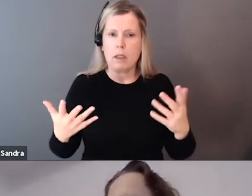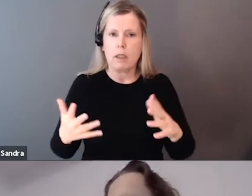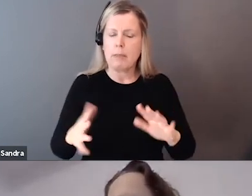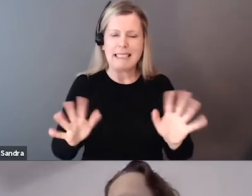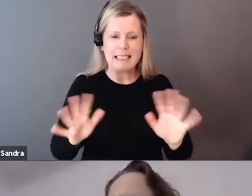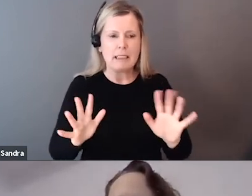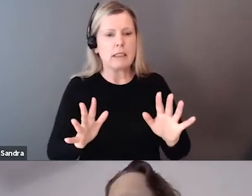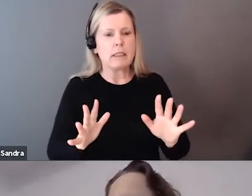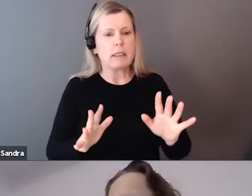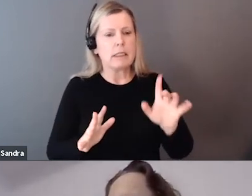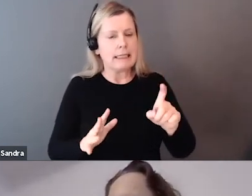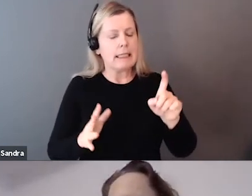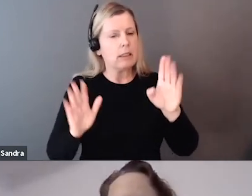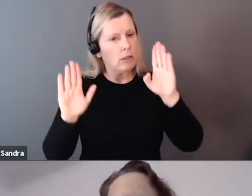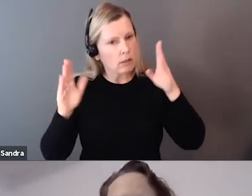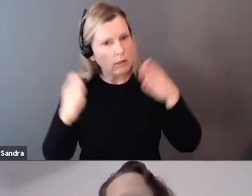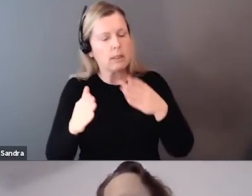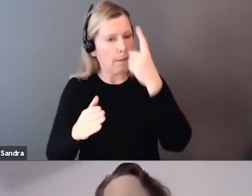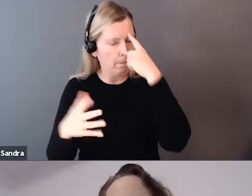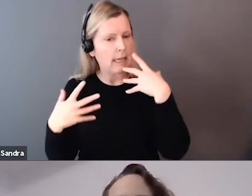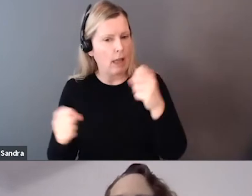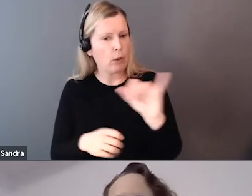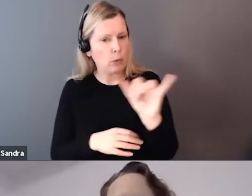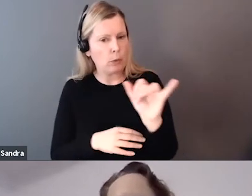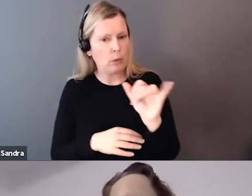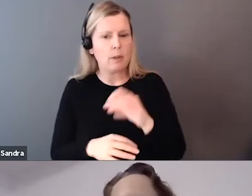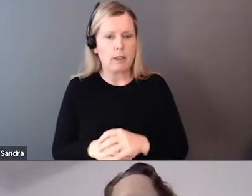to the guides that with mental health return to work, that's not always possible. For instance,